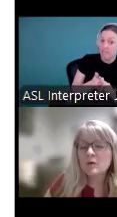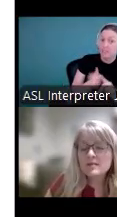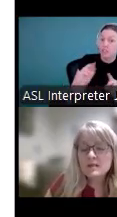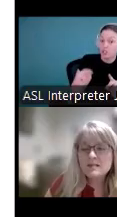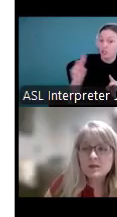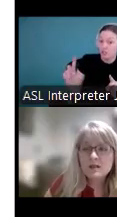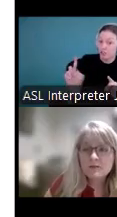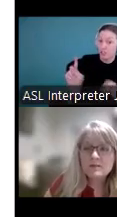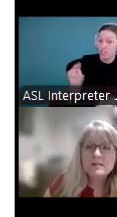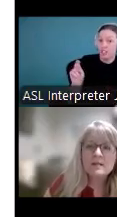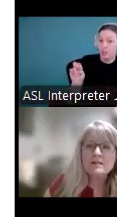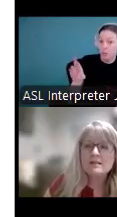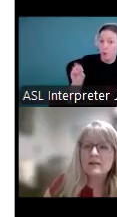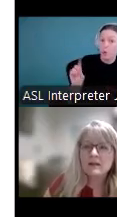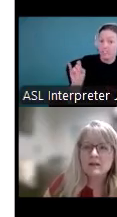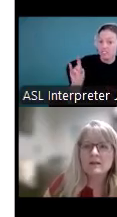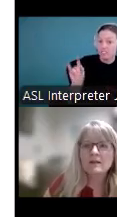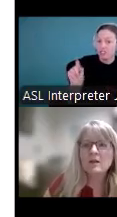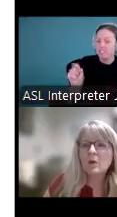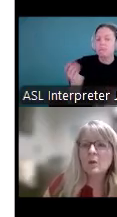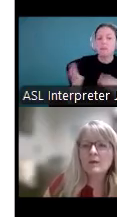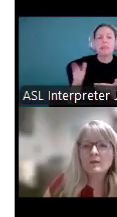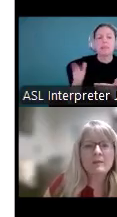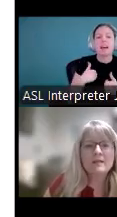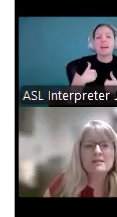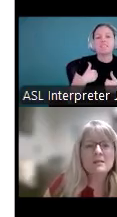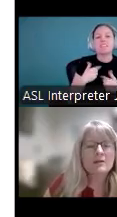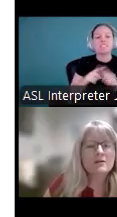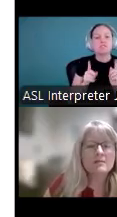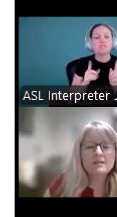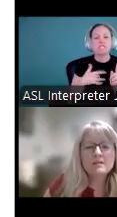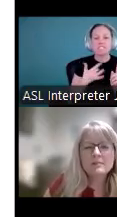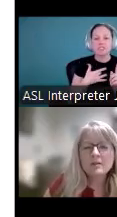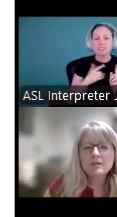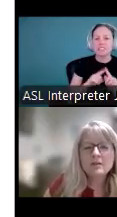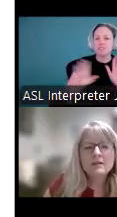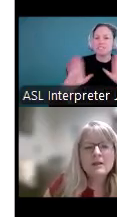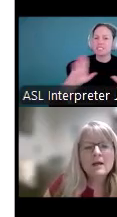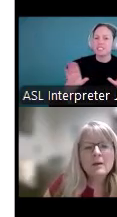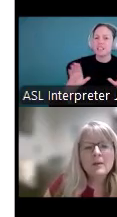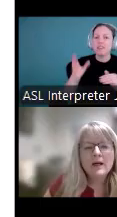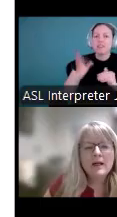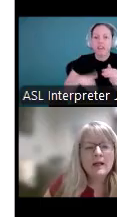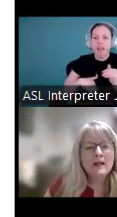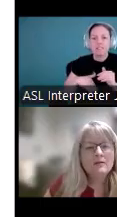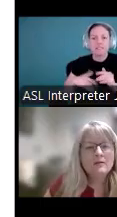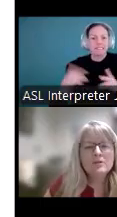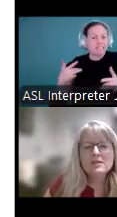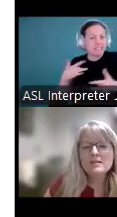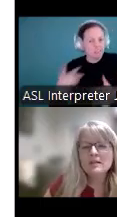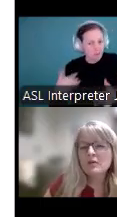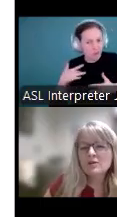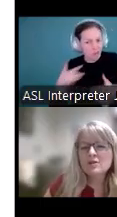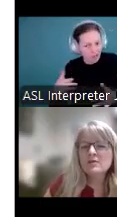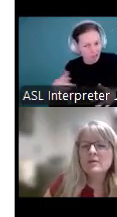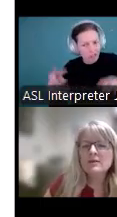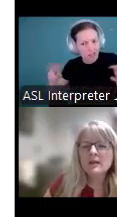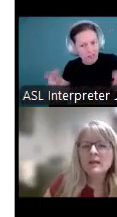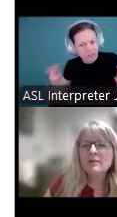more sensory differences than what we might consider to be typical, but I would just encourage you to be thinking